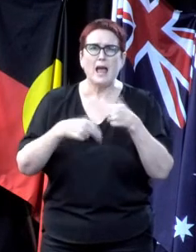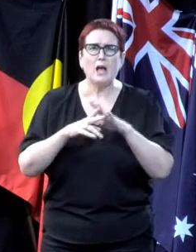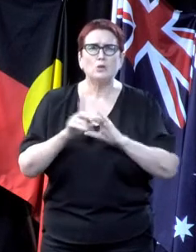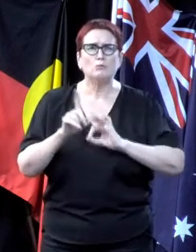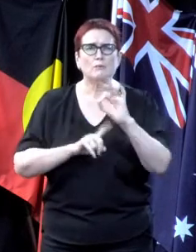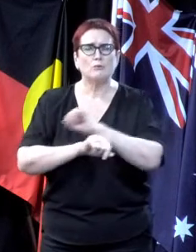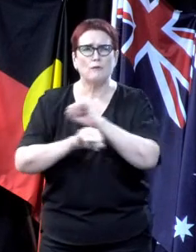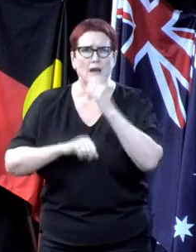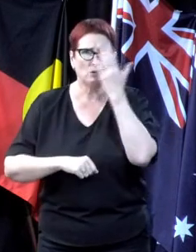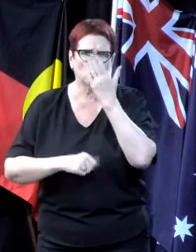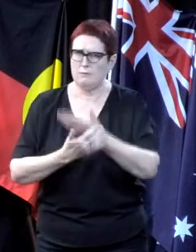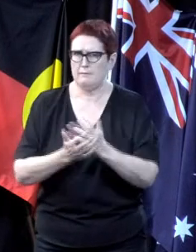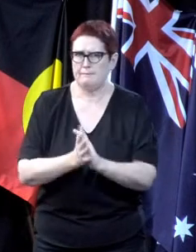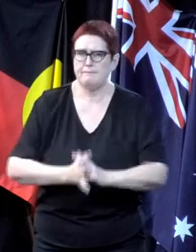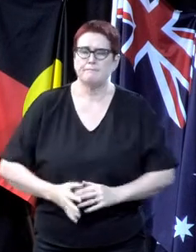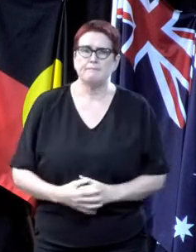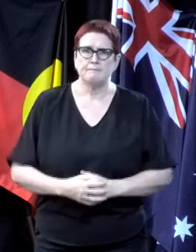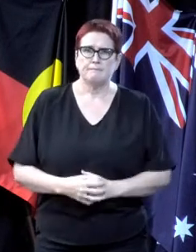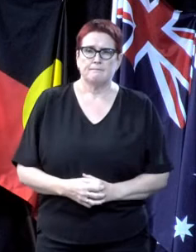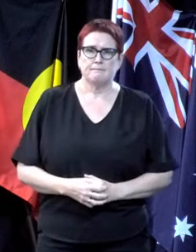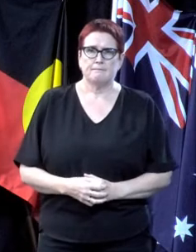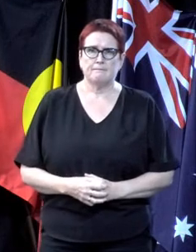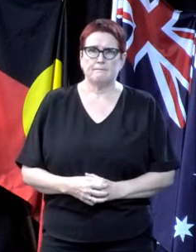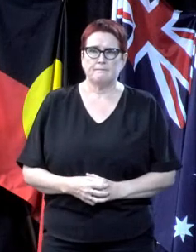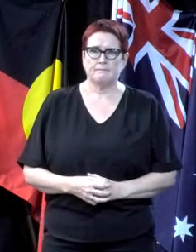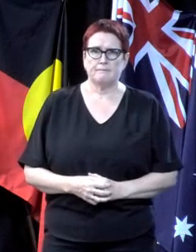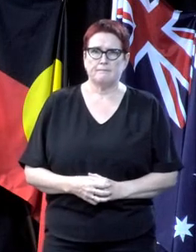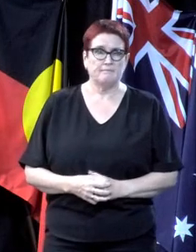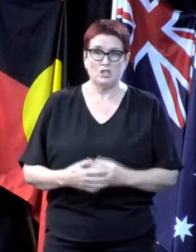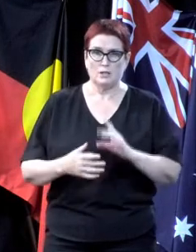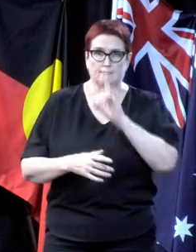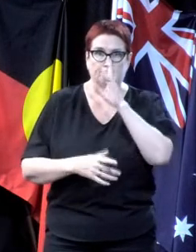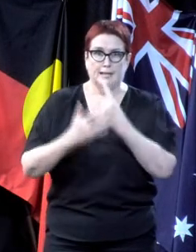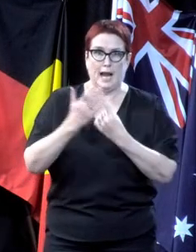So quite a few things came together about setting high expectations for all